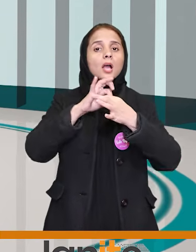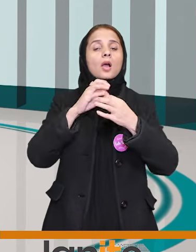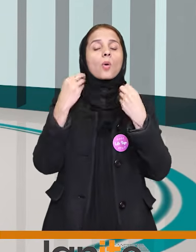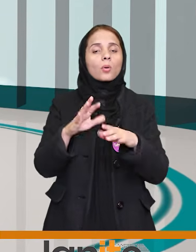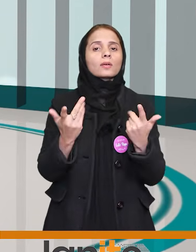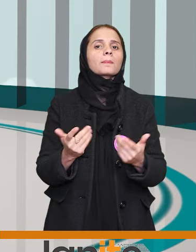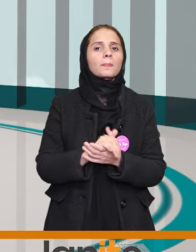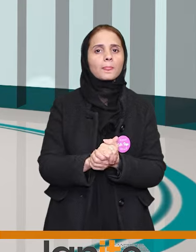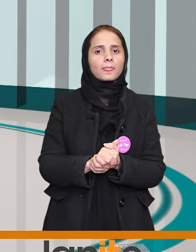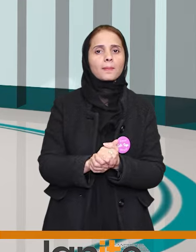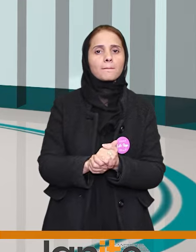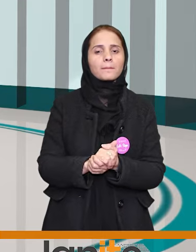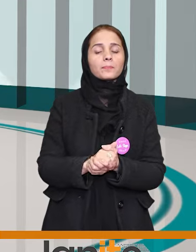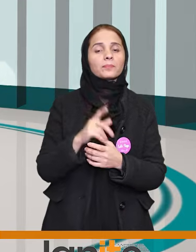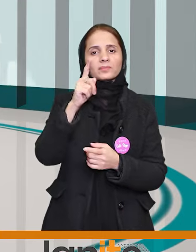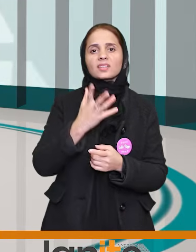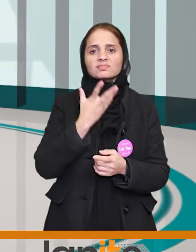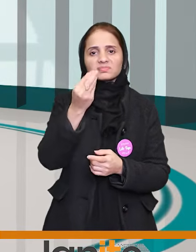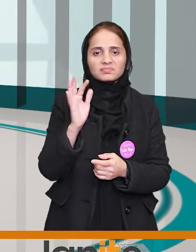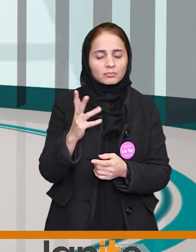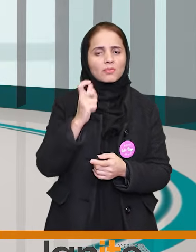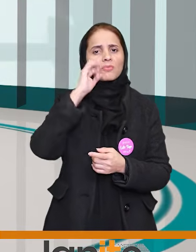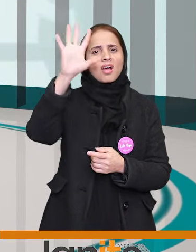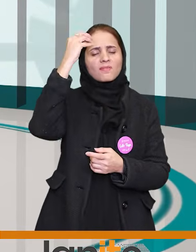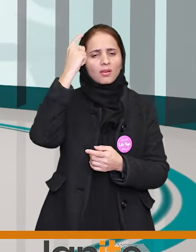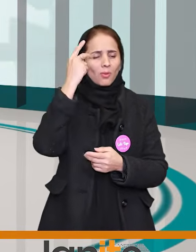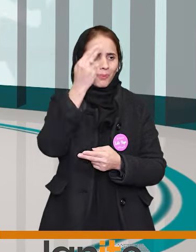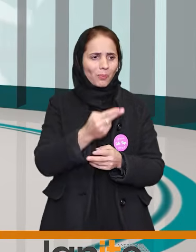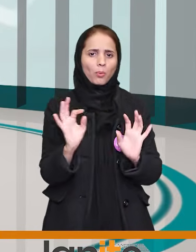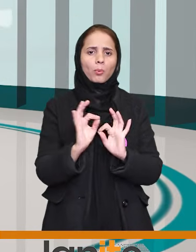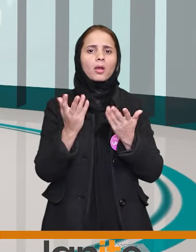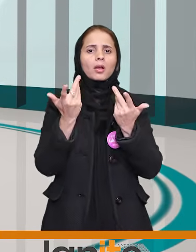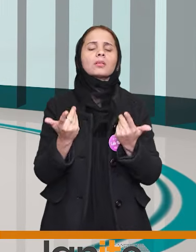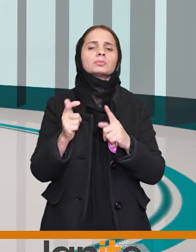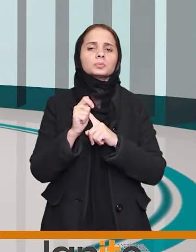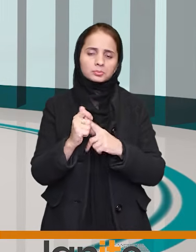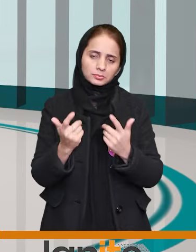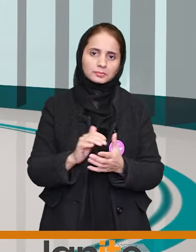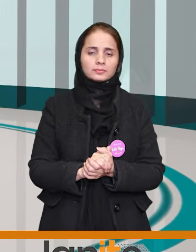Unless you tell the employer how he will know that who are you? This is very important to understand.